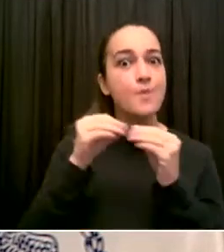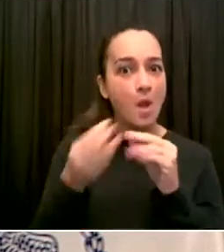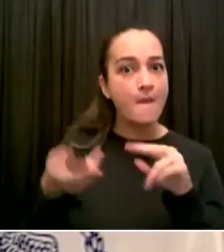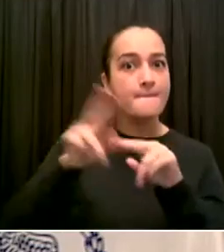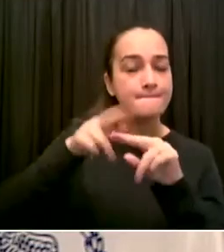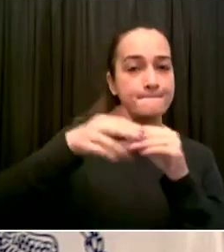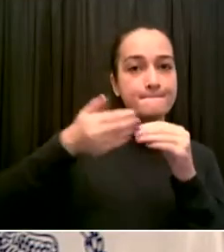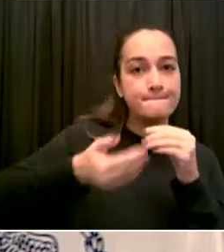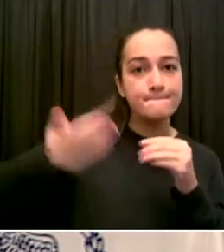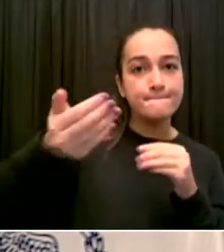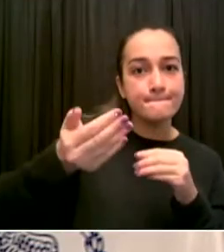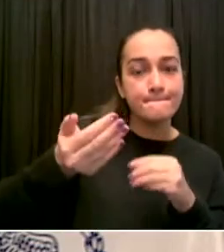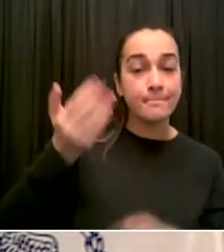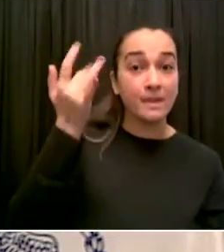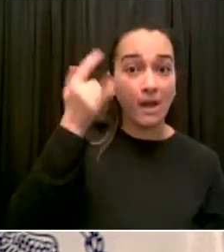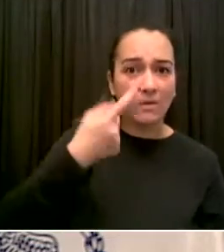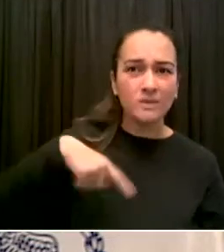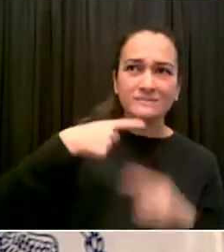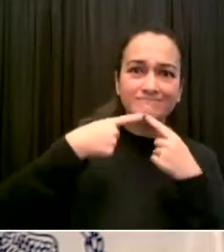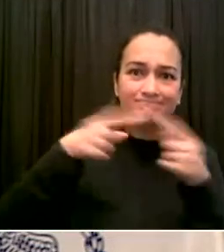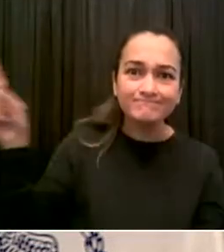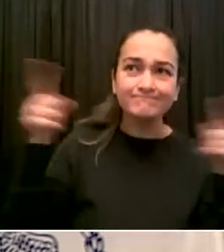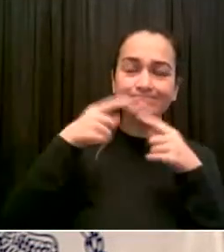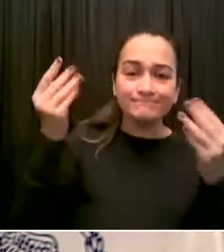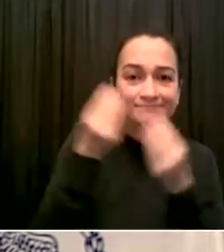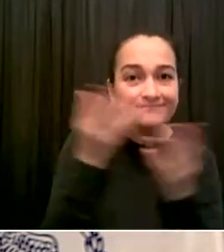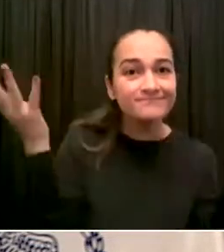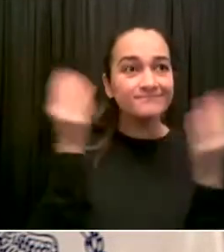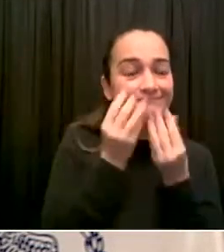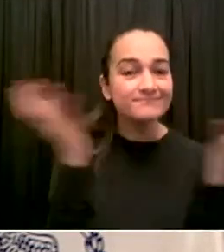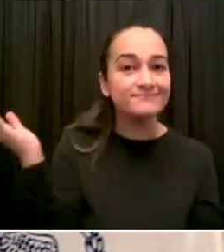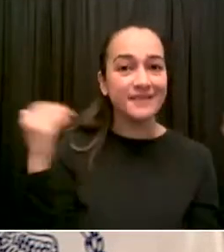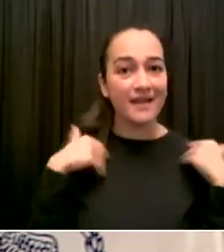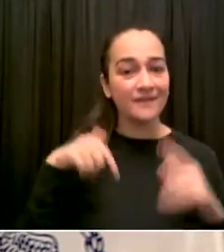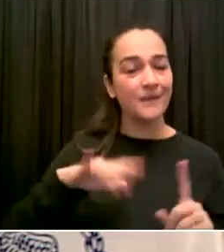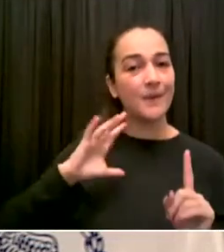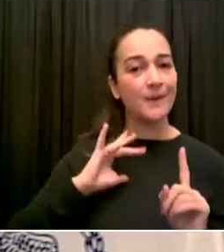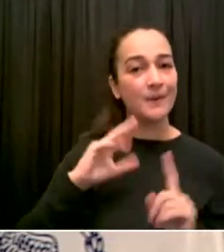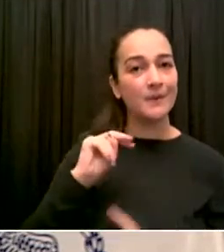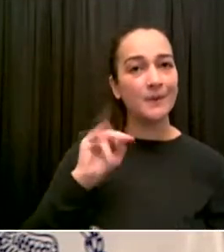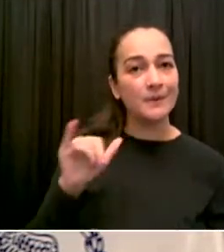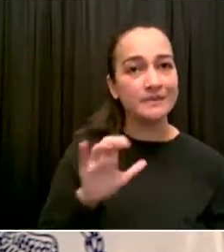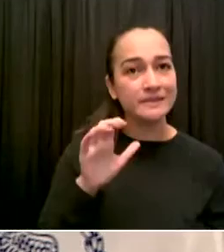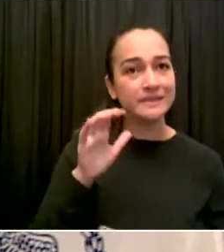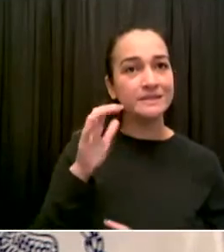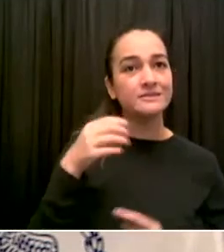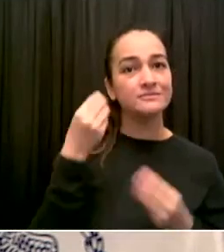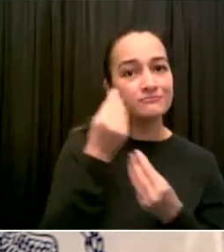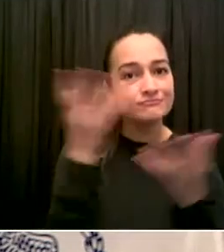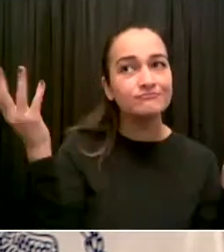INTENSIFIES. FOLKS HAVE BEEN YEARNING TO GET BACK HERE AND WE HAVE A MASSIVE ADVERTIISNGCA MPAIGN ALL OVER